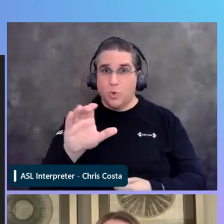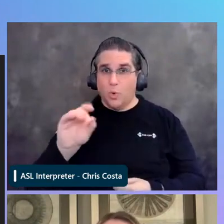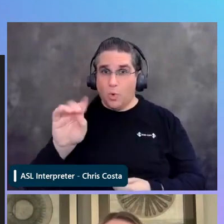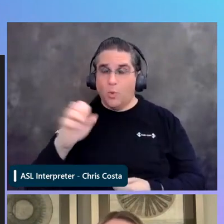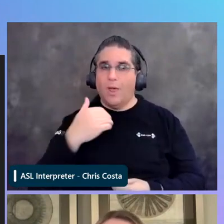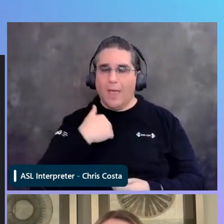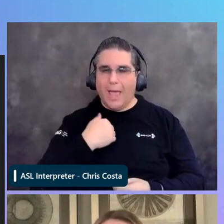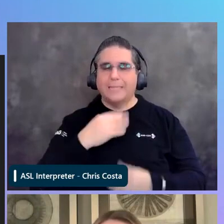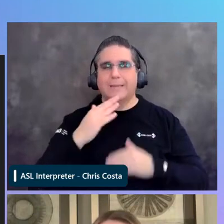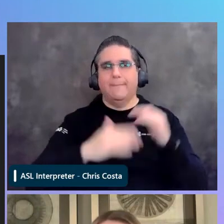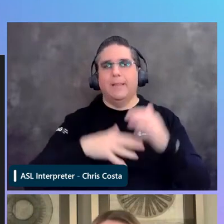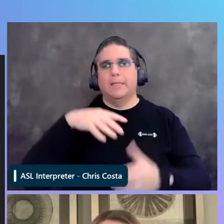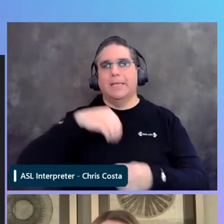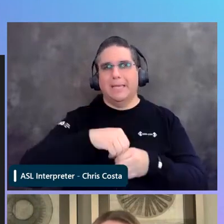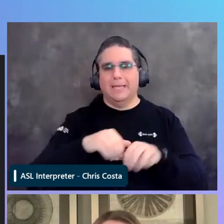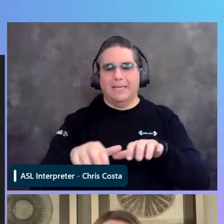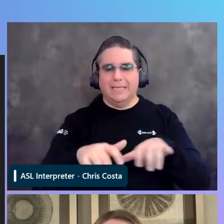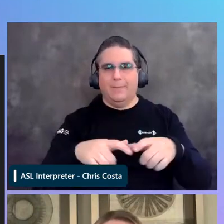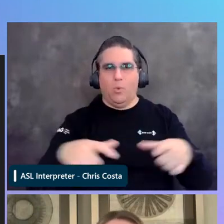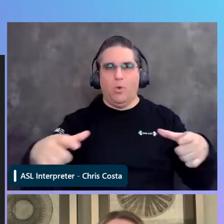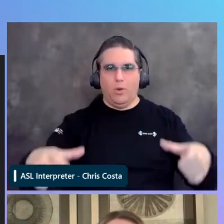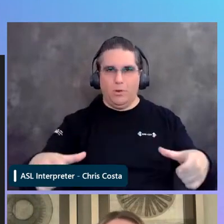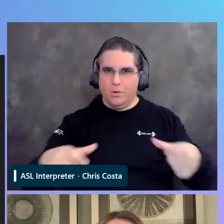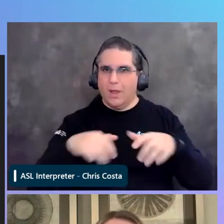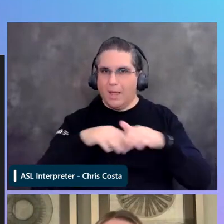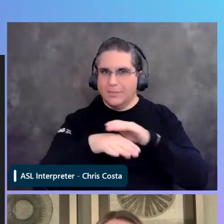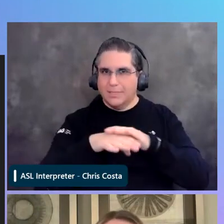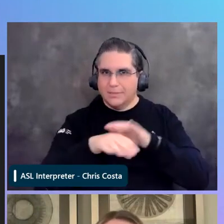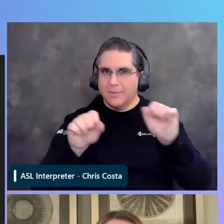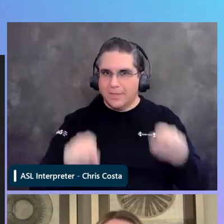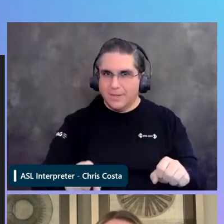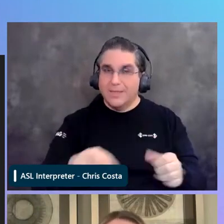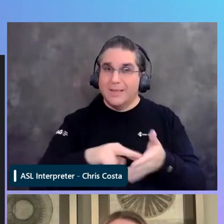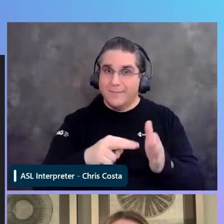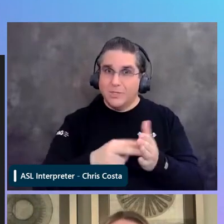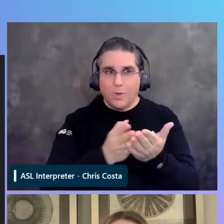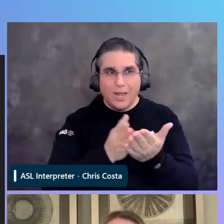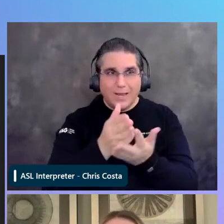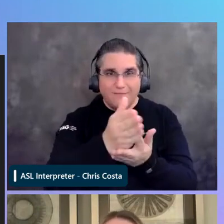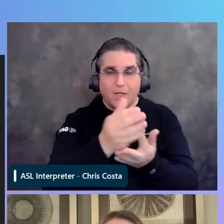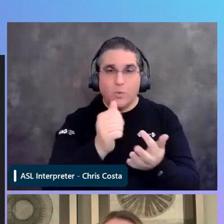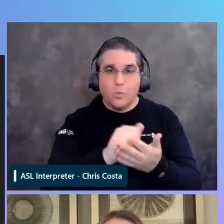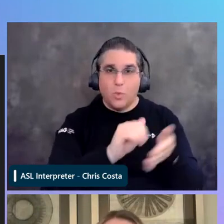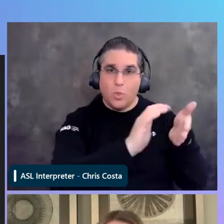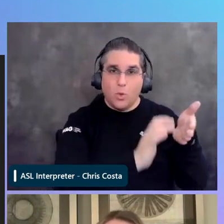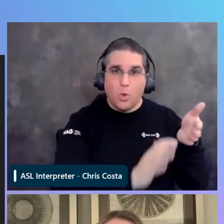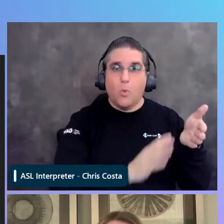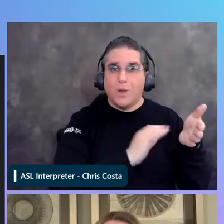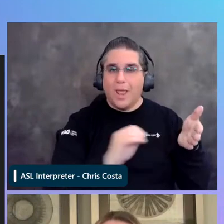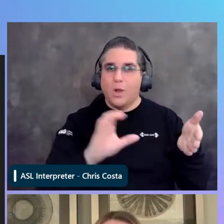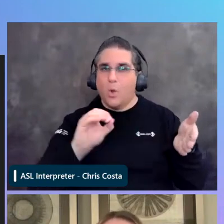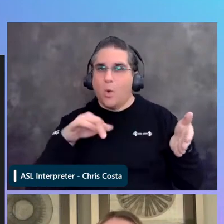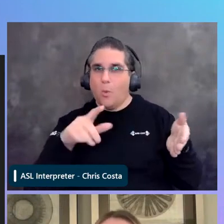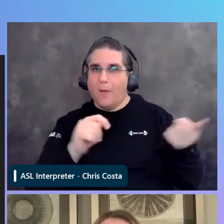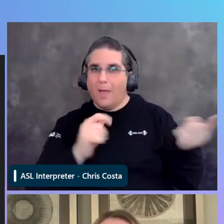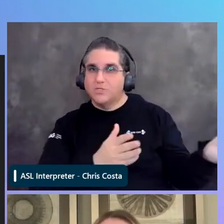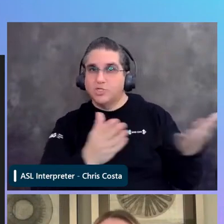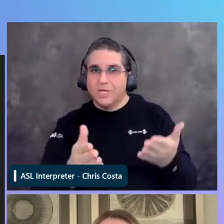that allows developers to navigate both the code and the GitHub Copilot suggestions, both